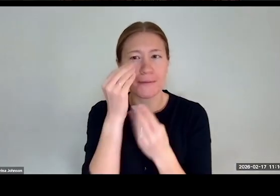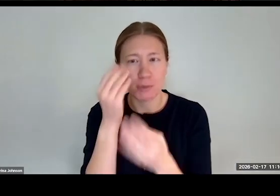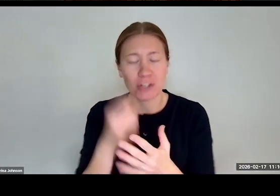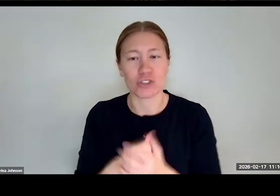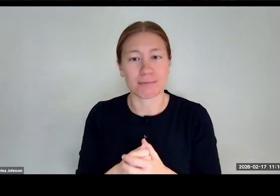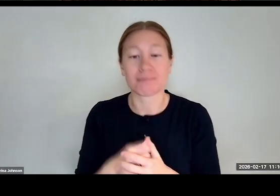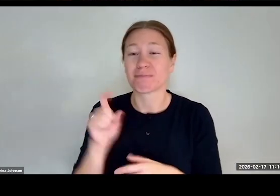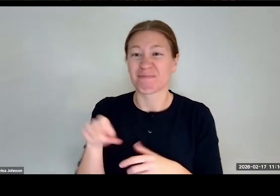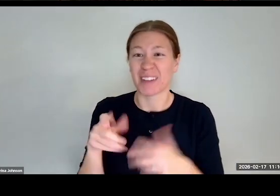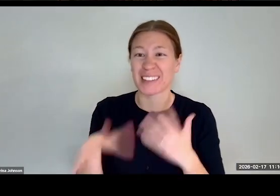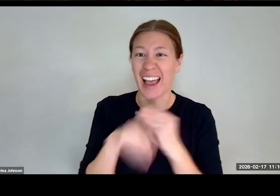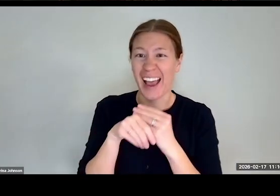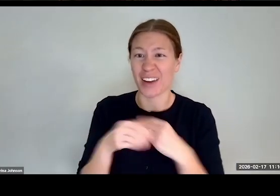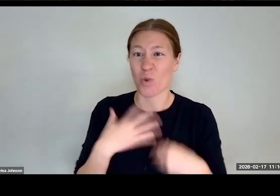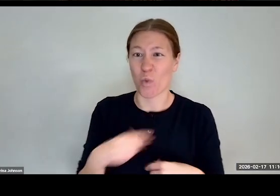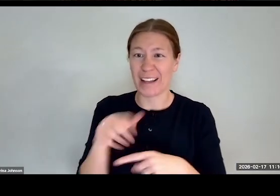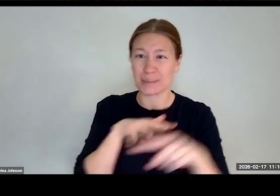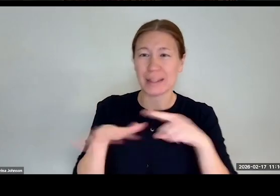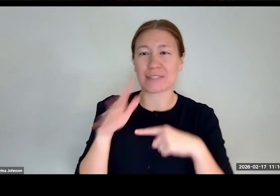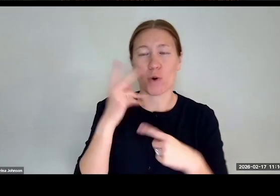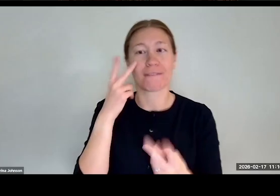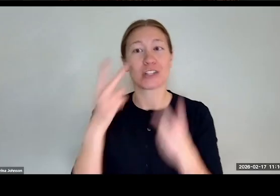to leave white space so that there is visual breathing room on your slides.